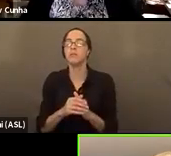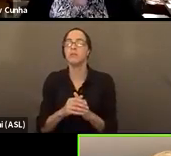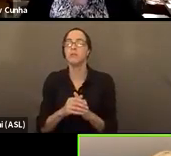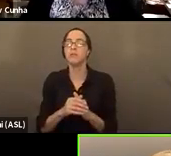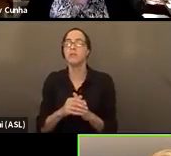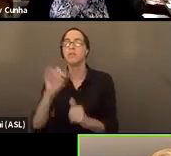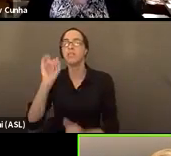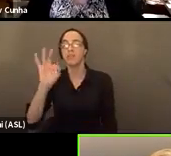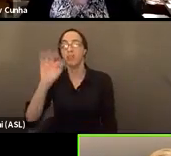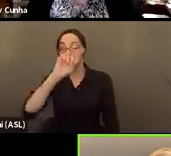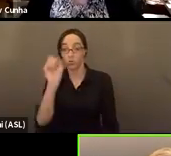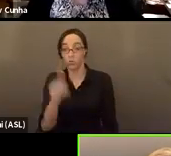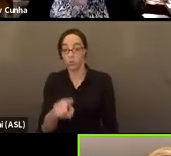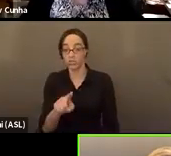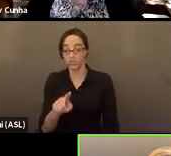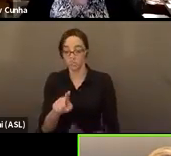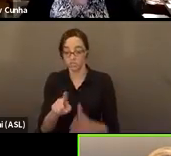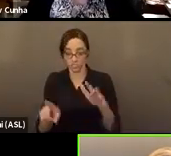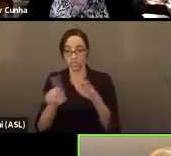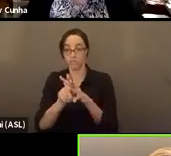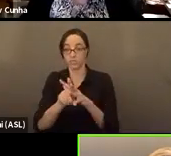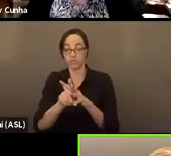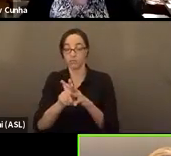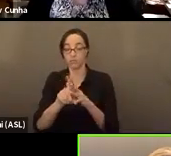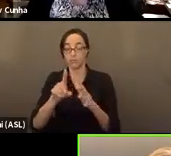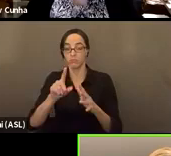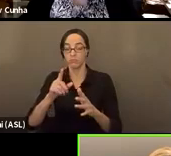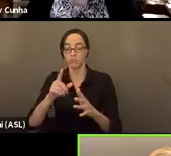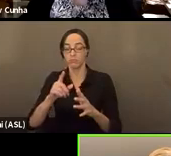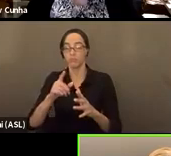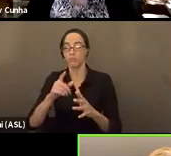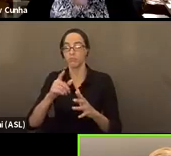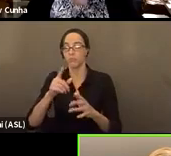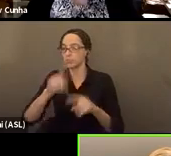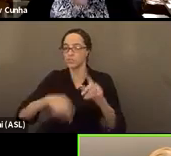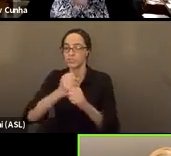you will get it answered and you will get those phone numbers and information that you need